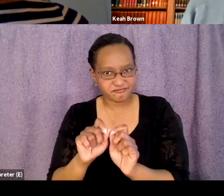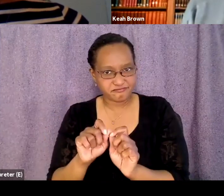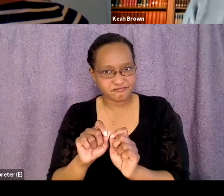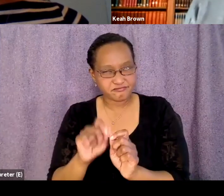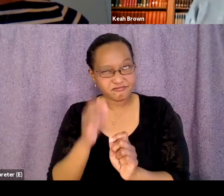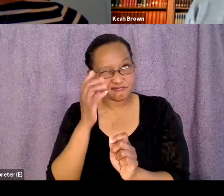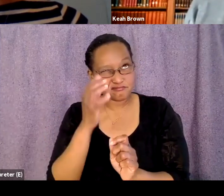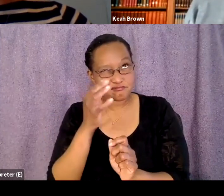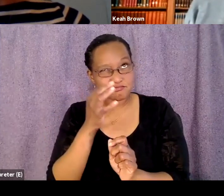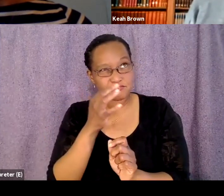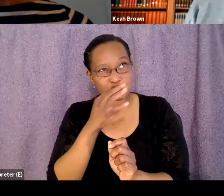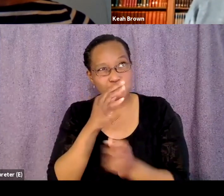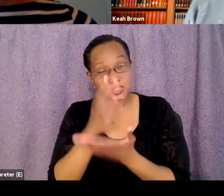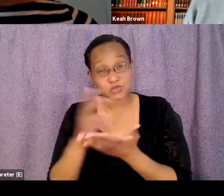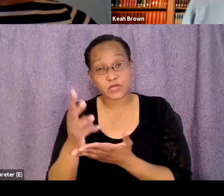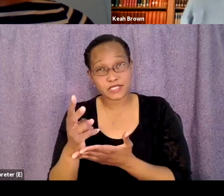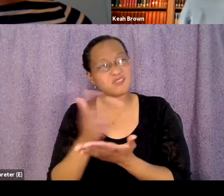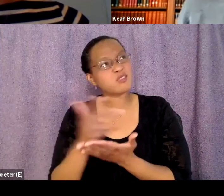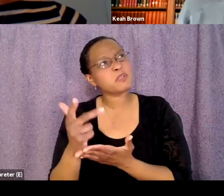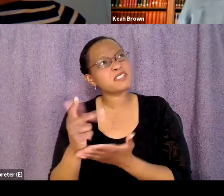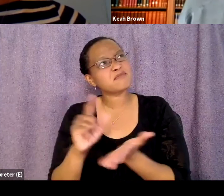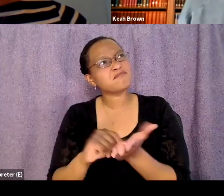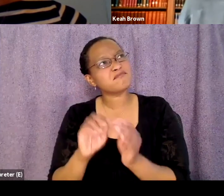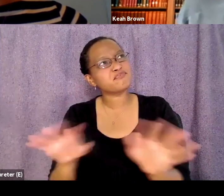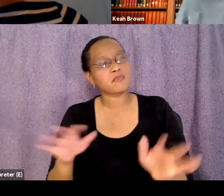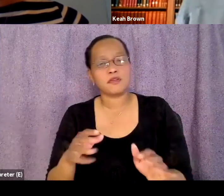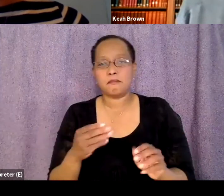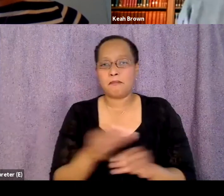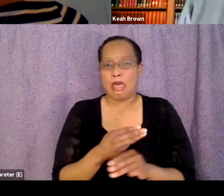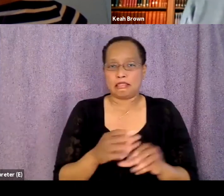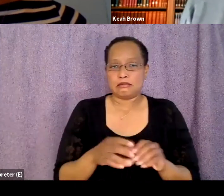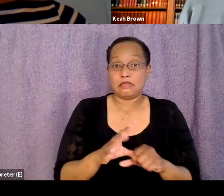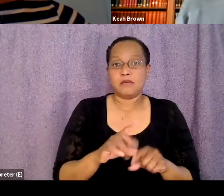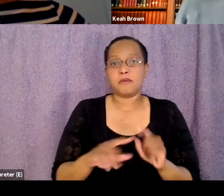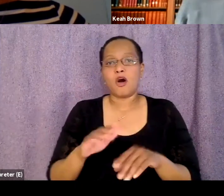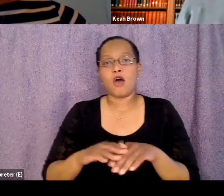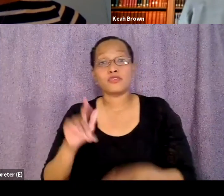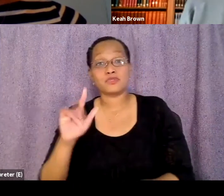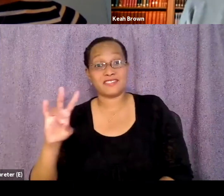Keah Brown: Three I don't know I don't know math is not my thing the 27th so soon, and